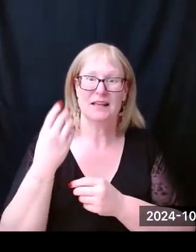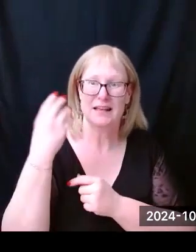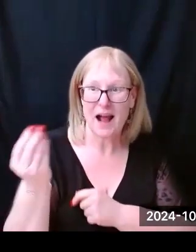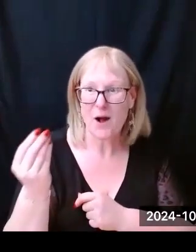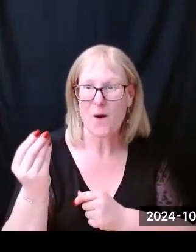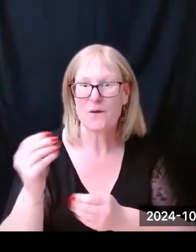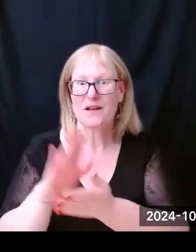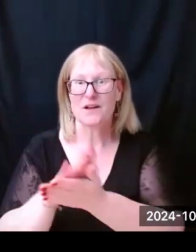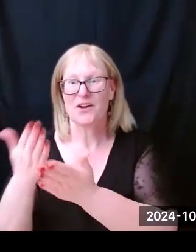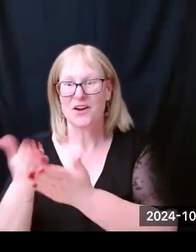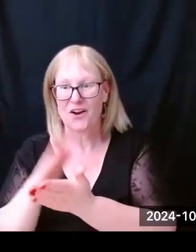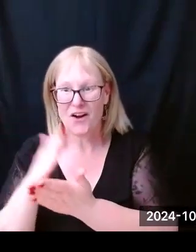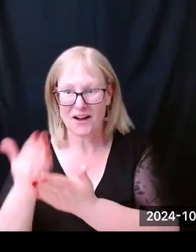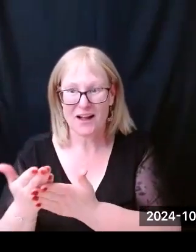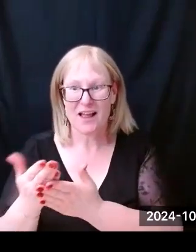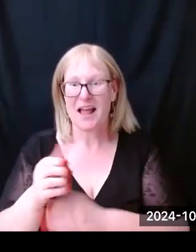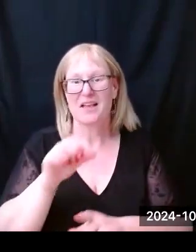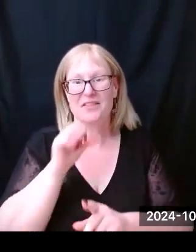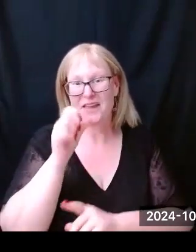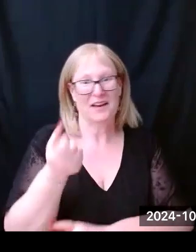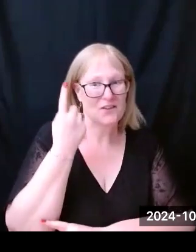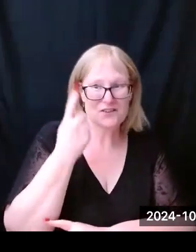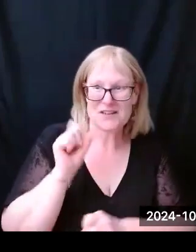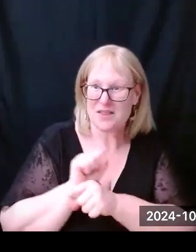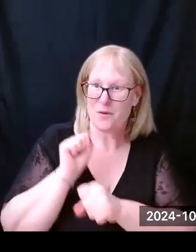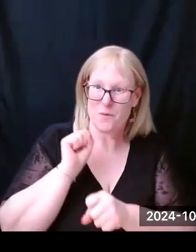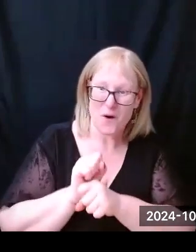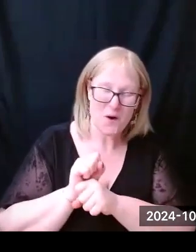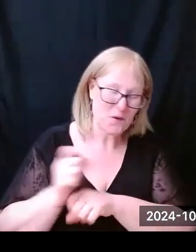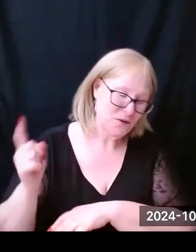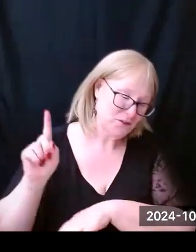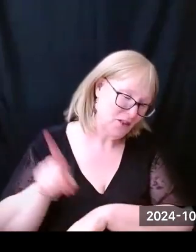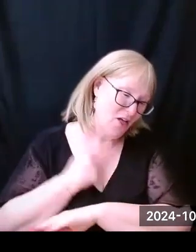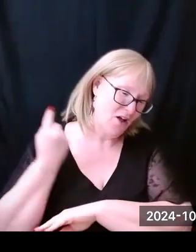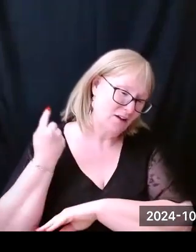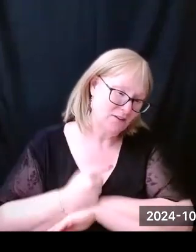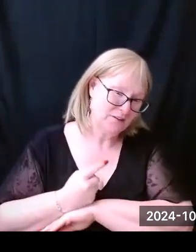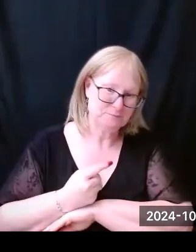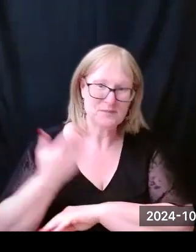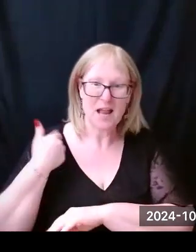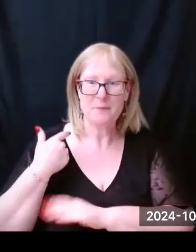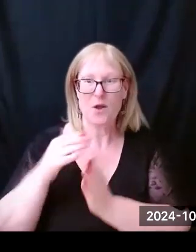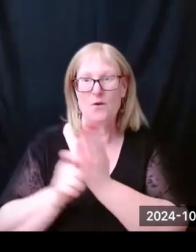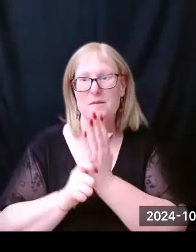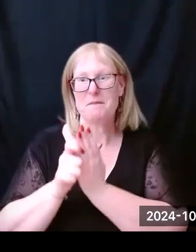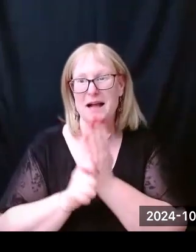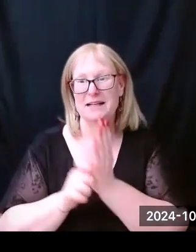And they don't get that I had a long day at work and I'm going to buy that magazine and lip gloss because it's going to make me feel better, right?